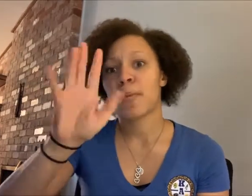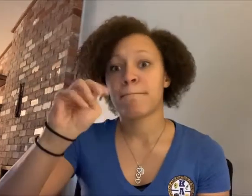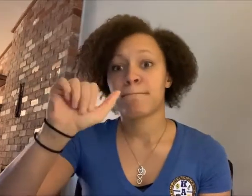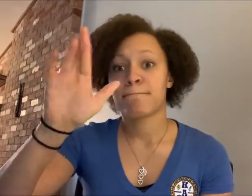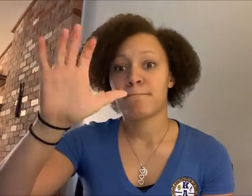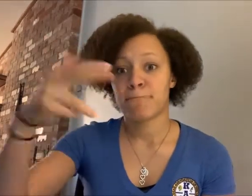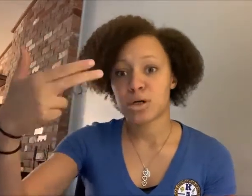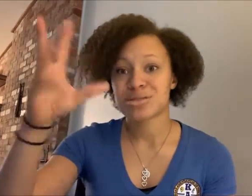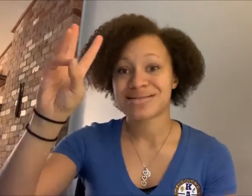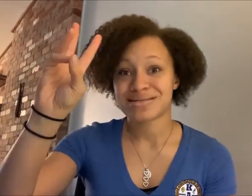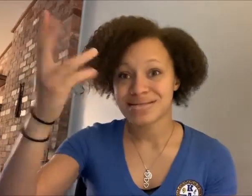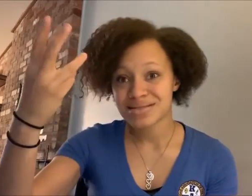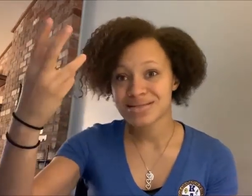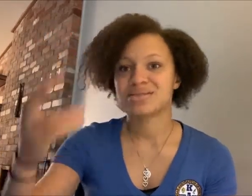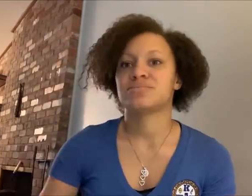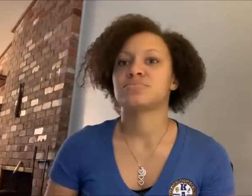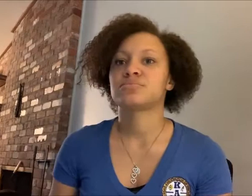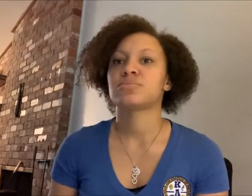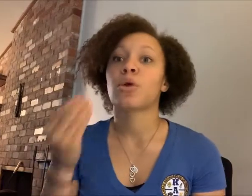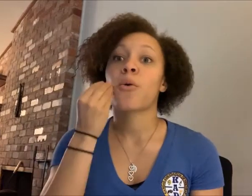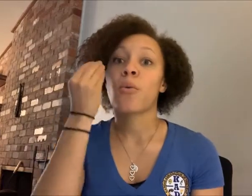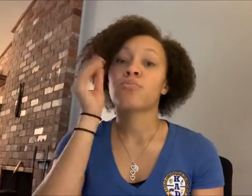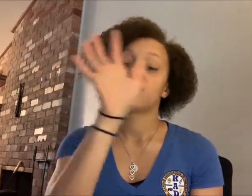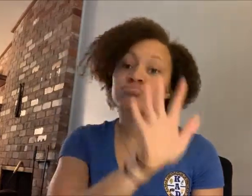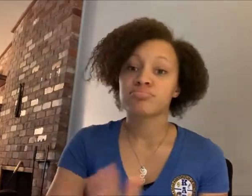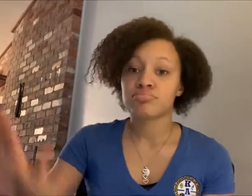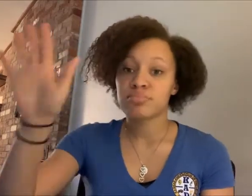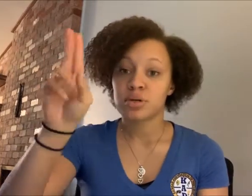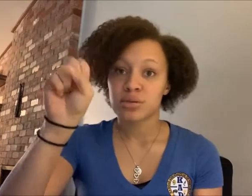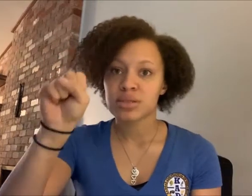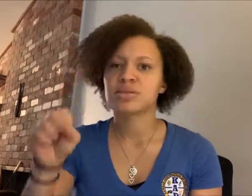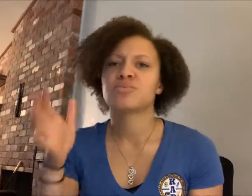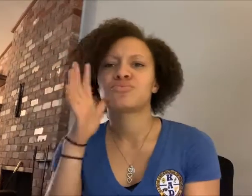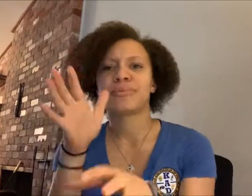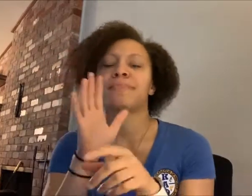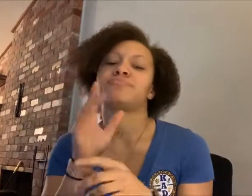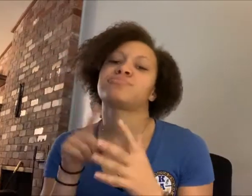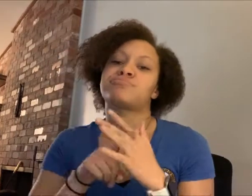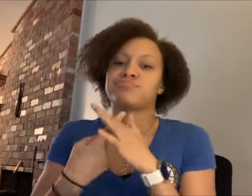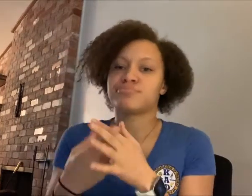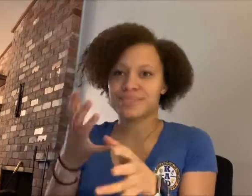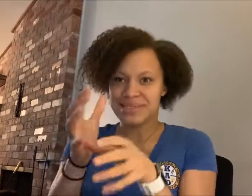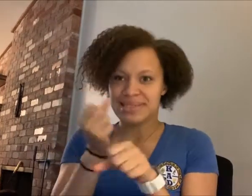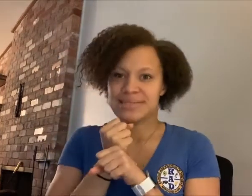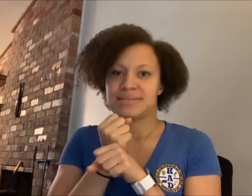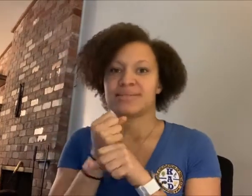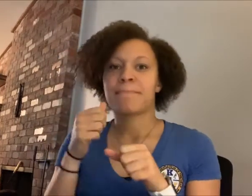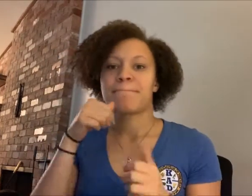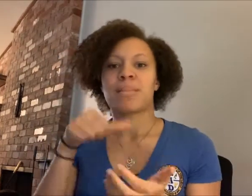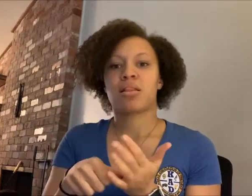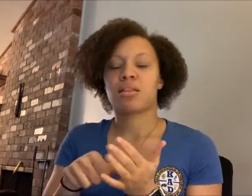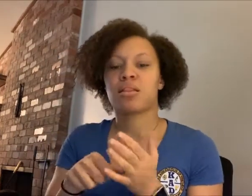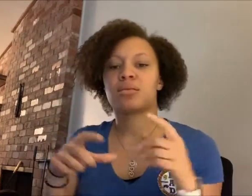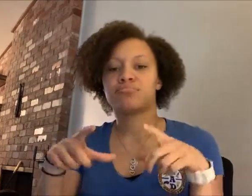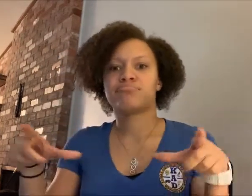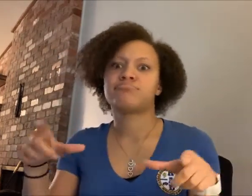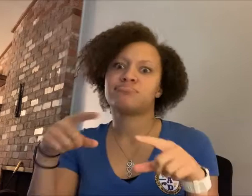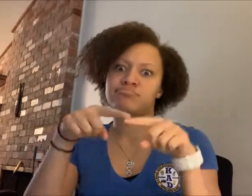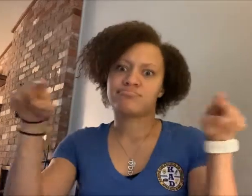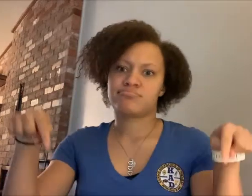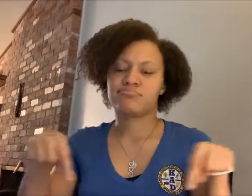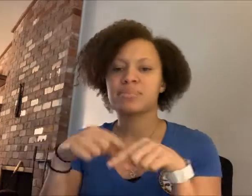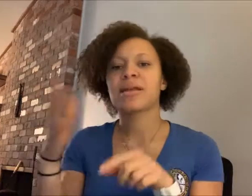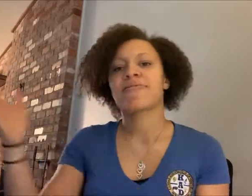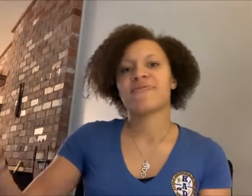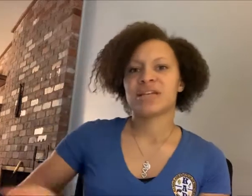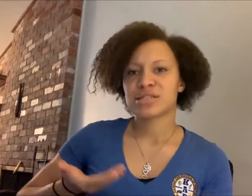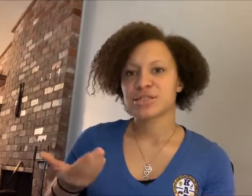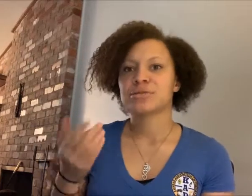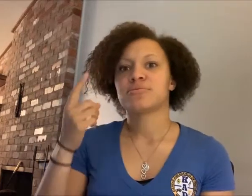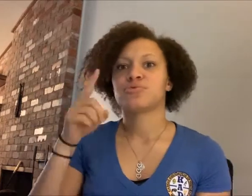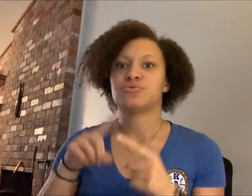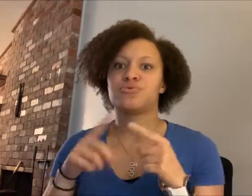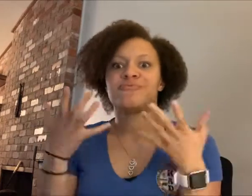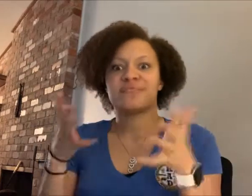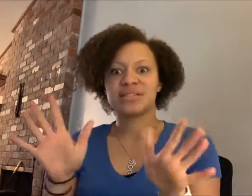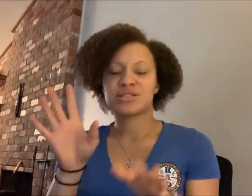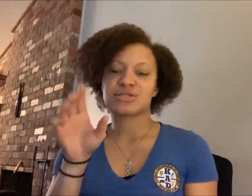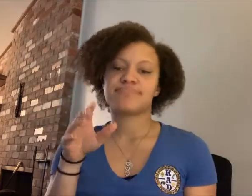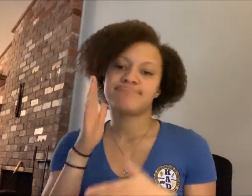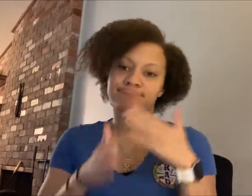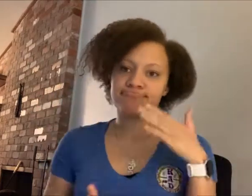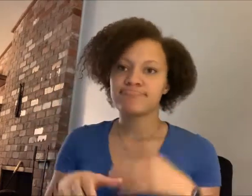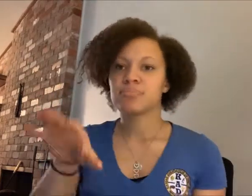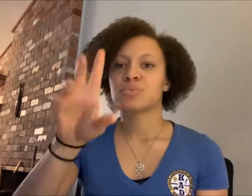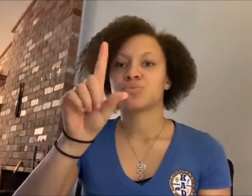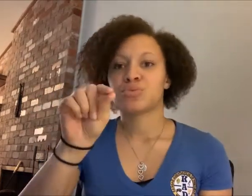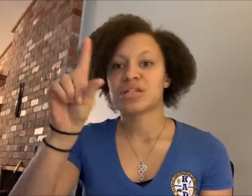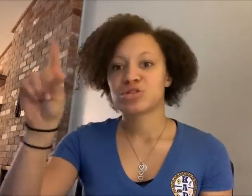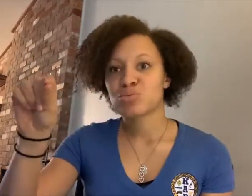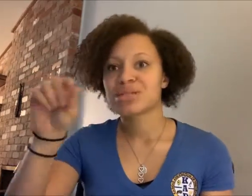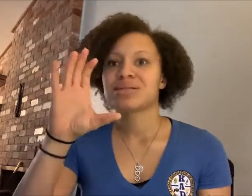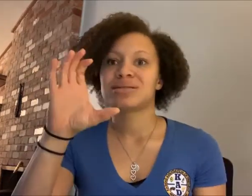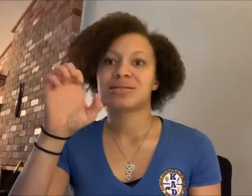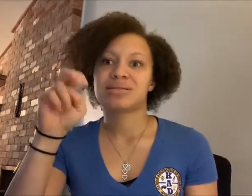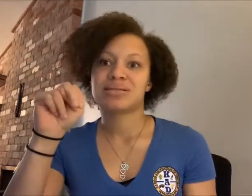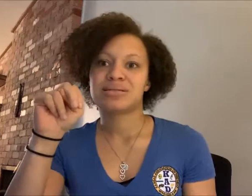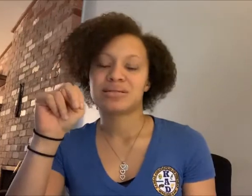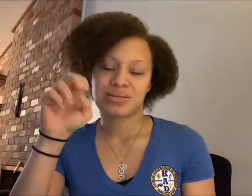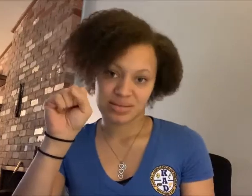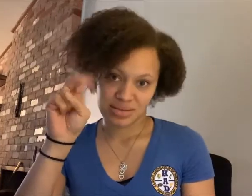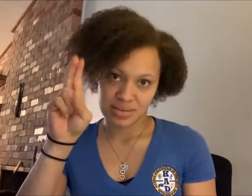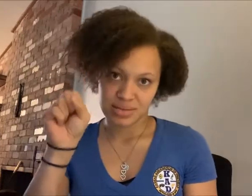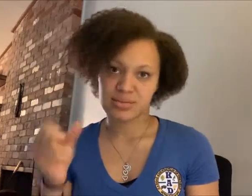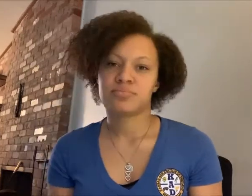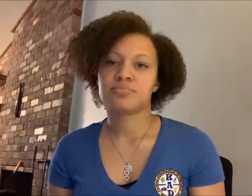Around March 6th homes around the US will begin to get letters to complete the 2020 census.